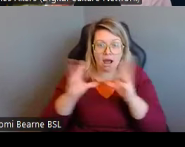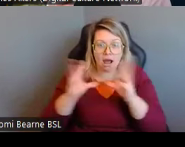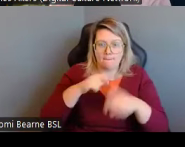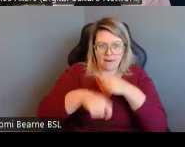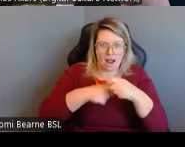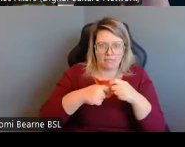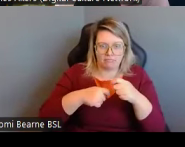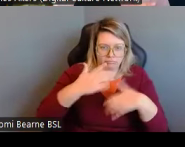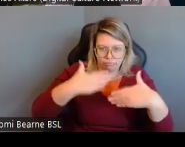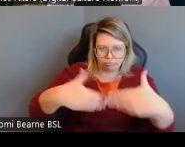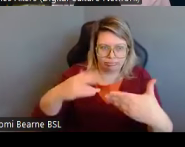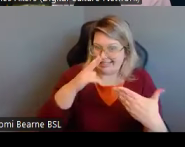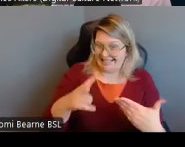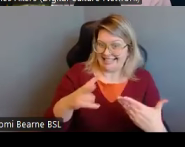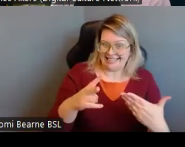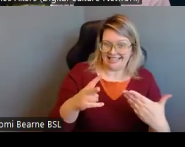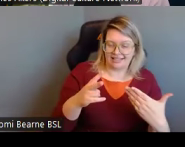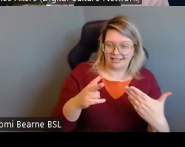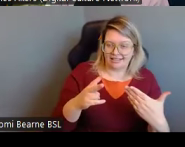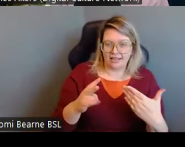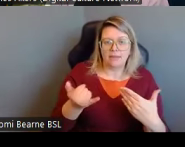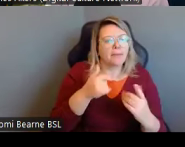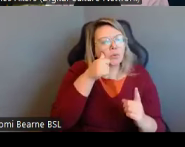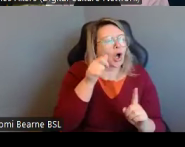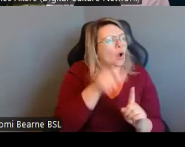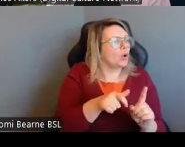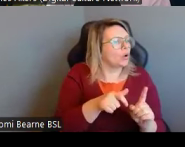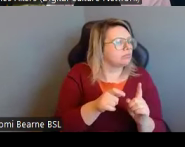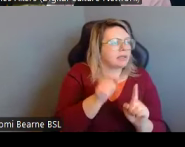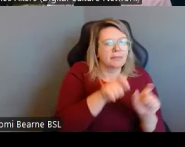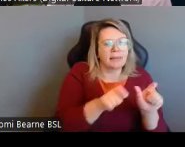You could see that people are signing up to your newsletter, for example, and the data is going somewhere.